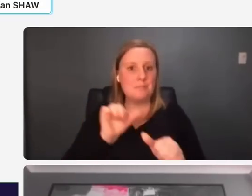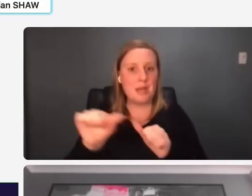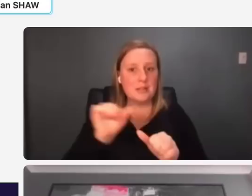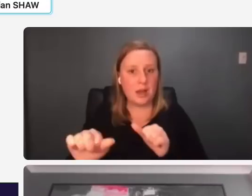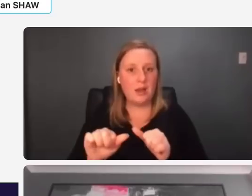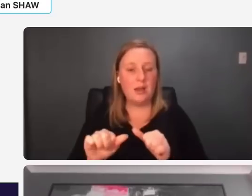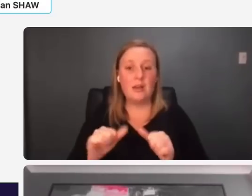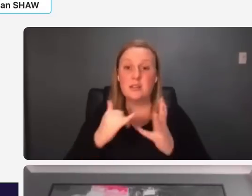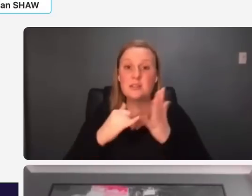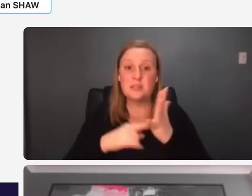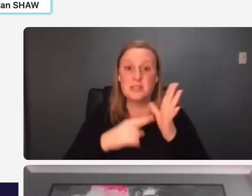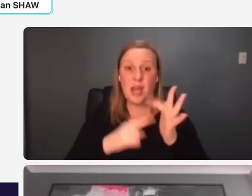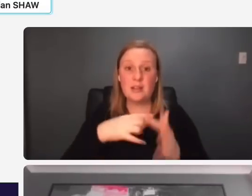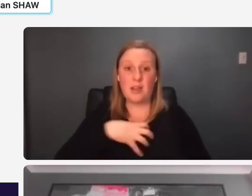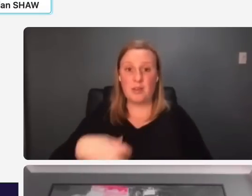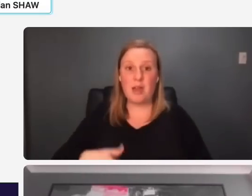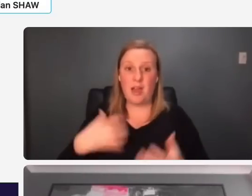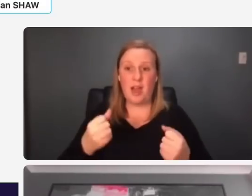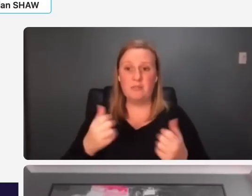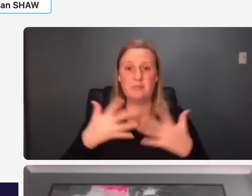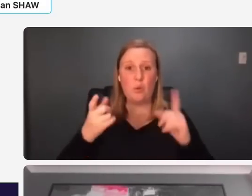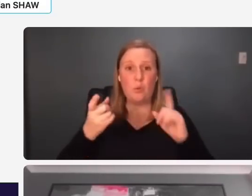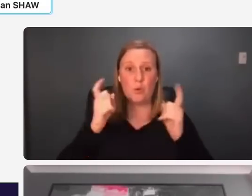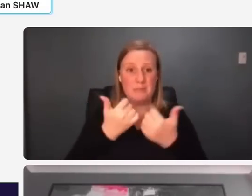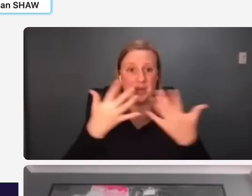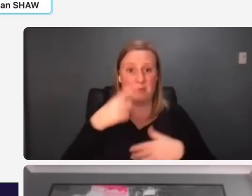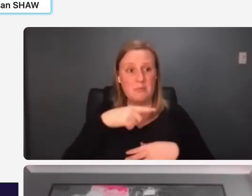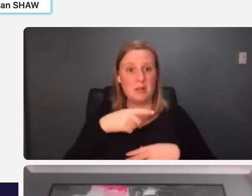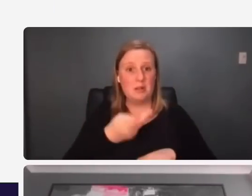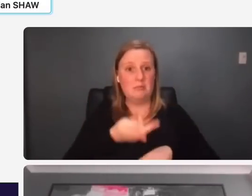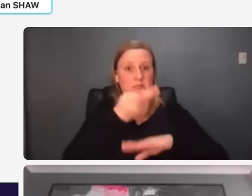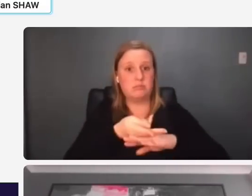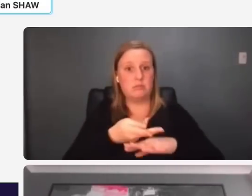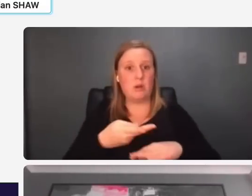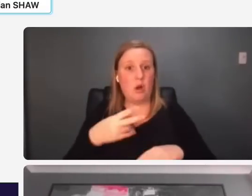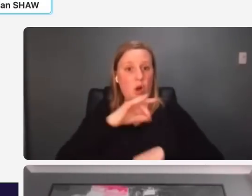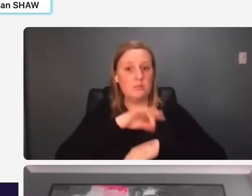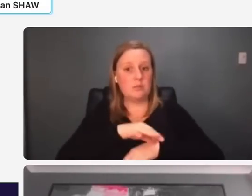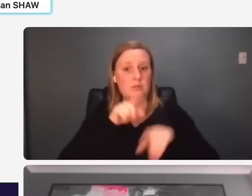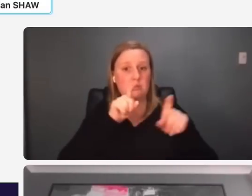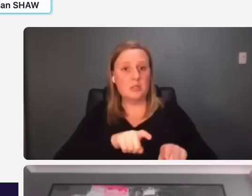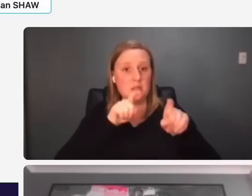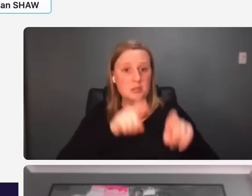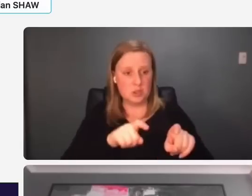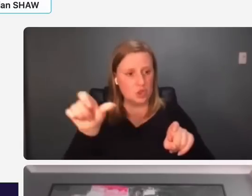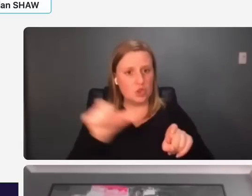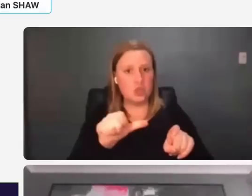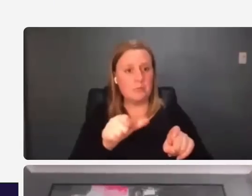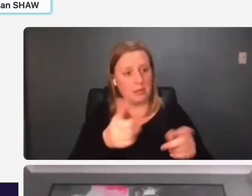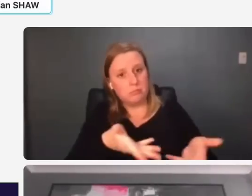hospital beds that could be discharged but for access to a place that's in a residential care facility